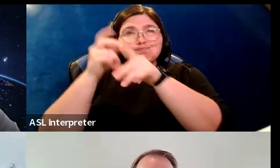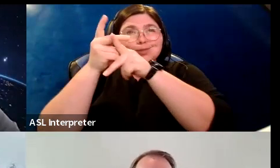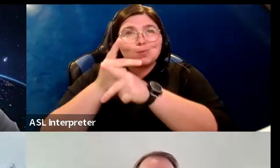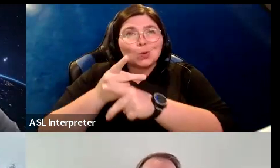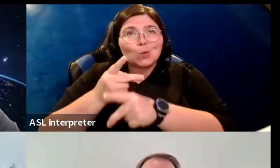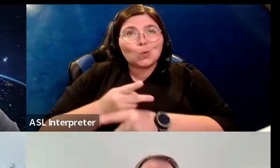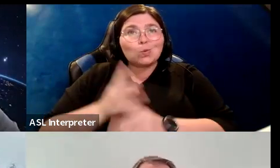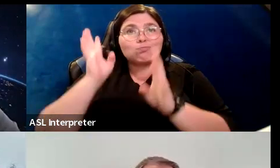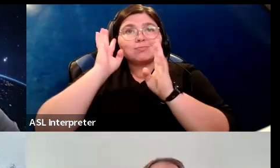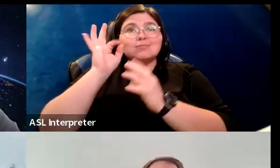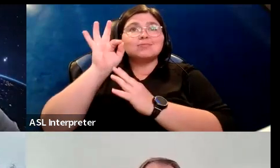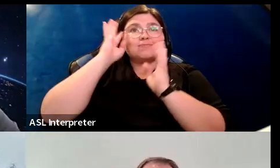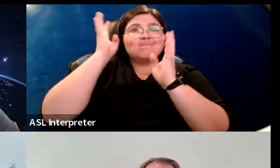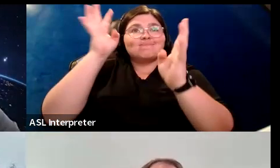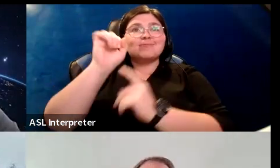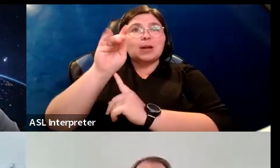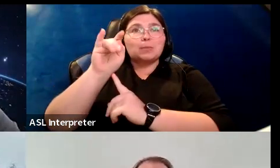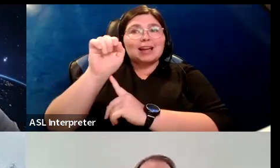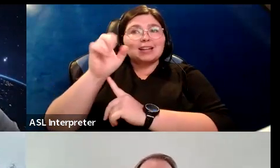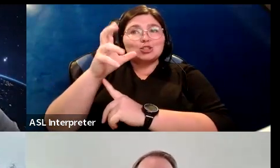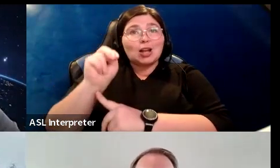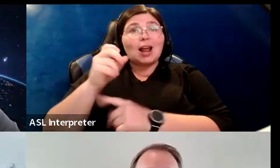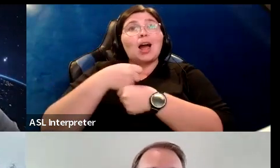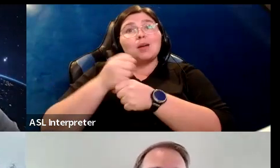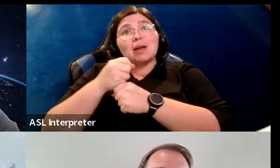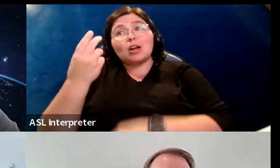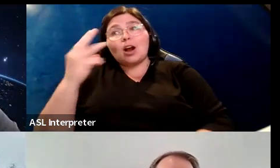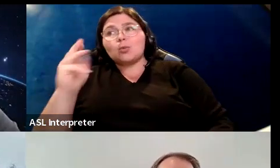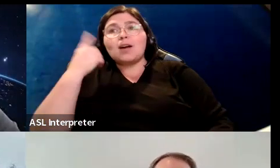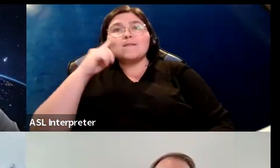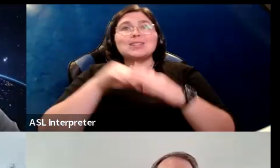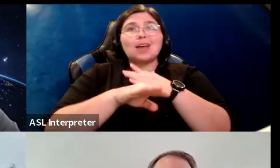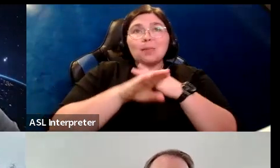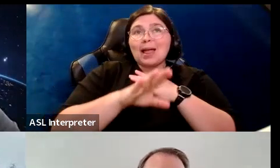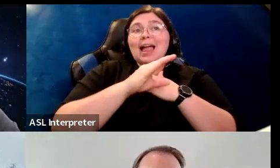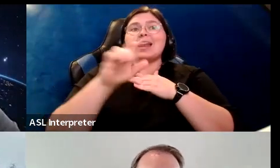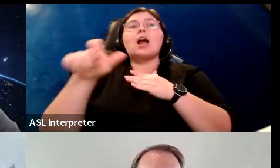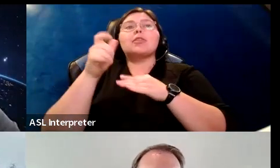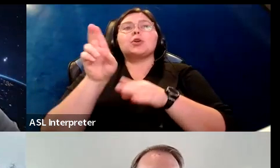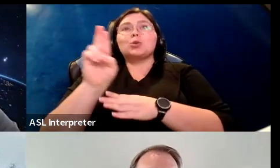of hardware for also accessibility and for other use cases. And I'm very fortunate to work together with Ricky